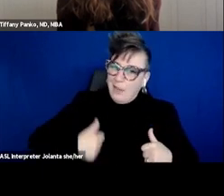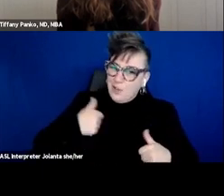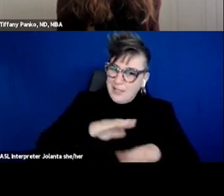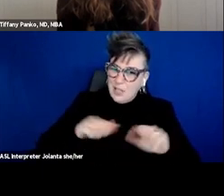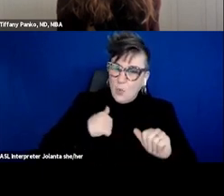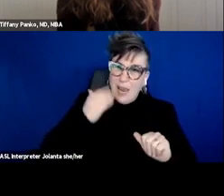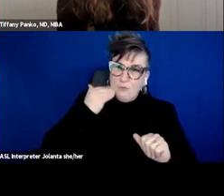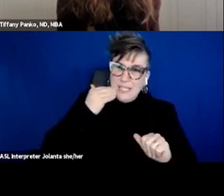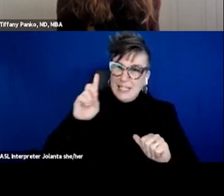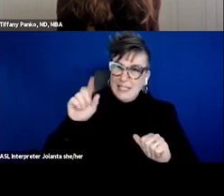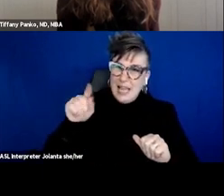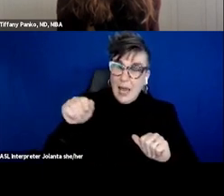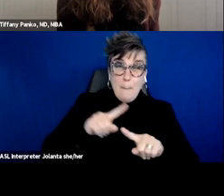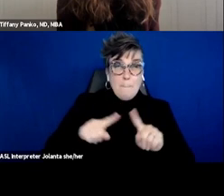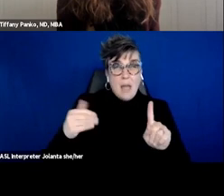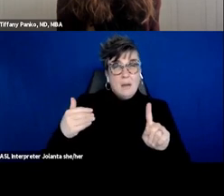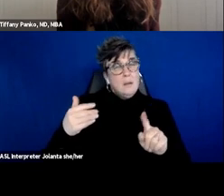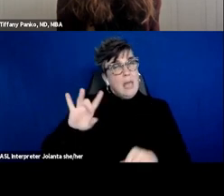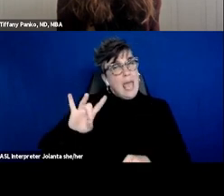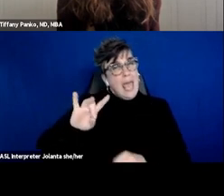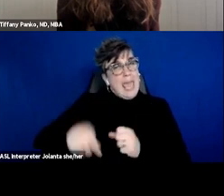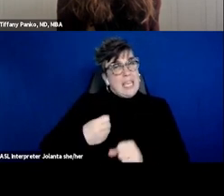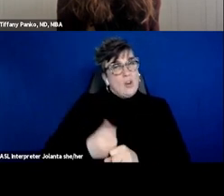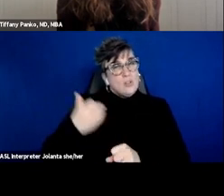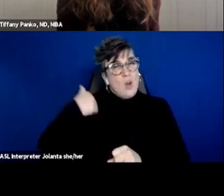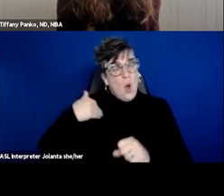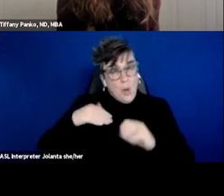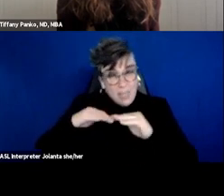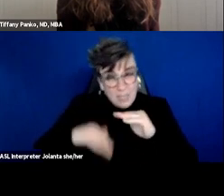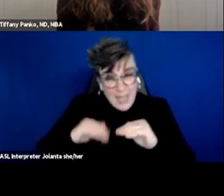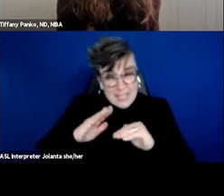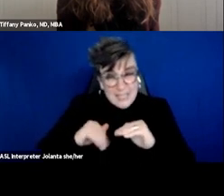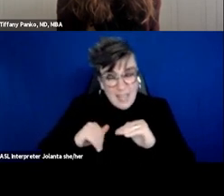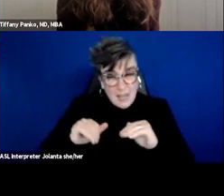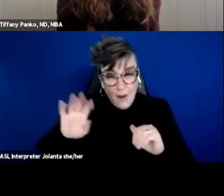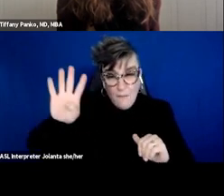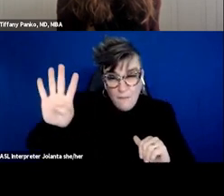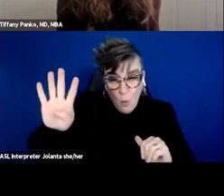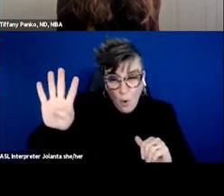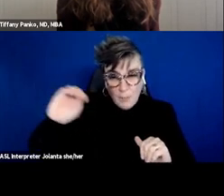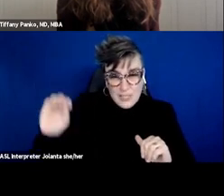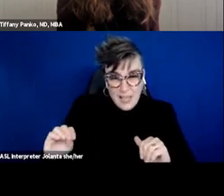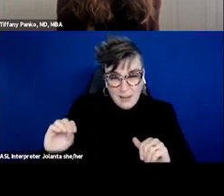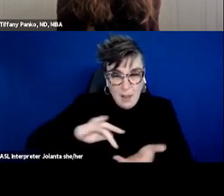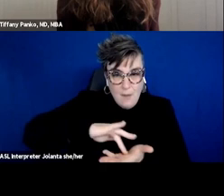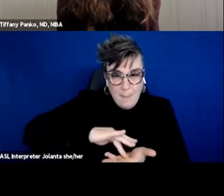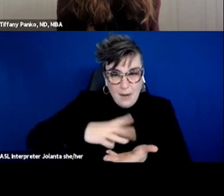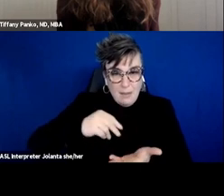years or so ago, I believe that less than 4% or so of medical and nursing students reported